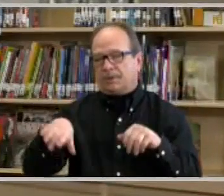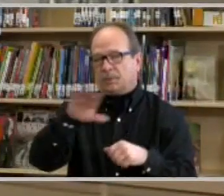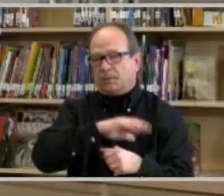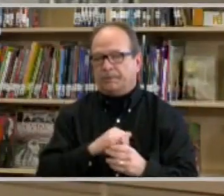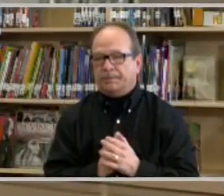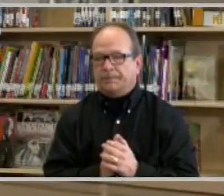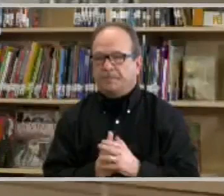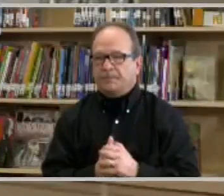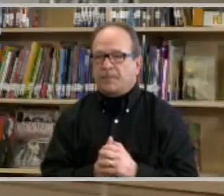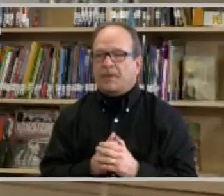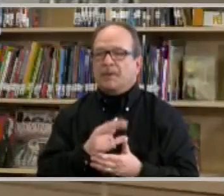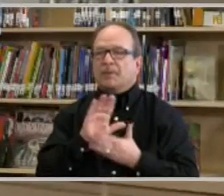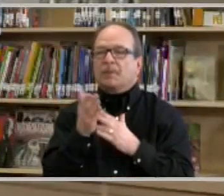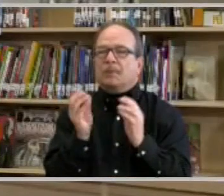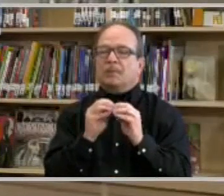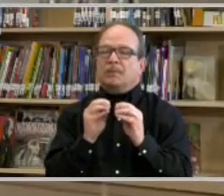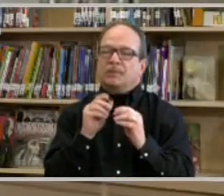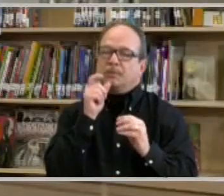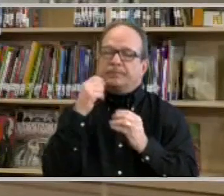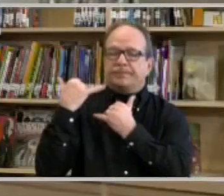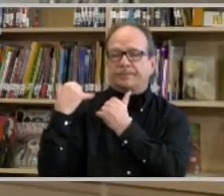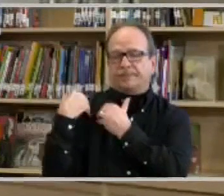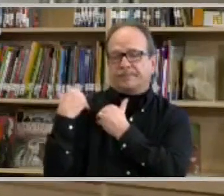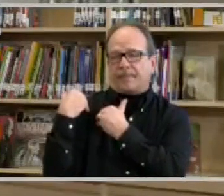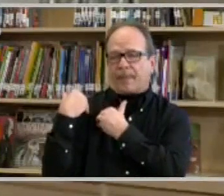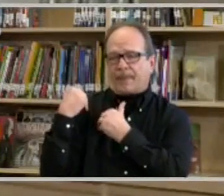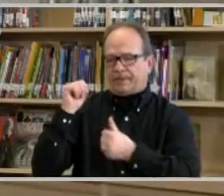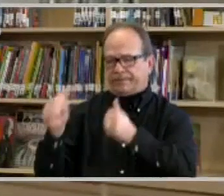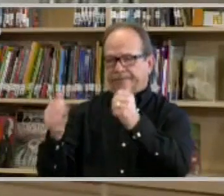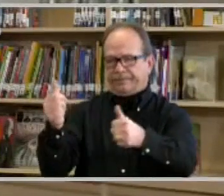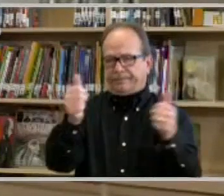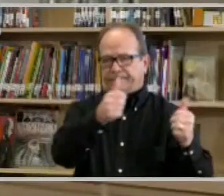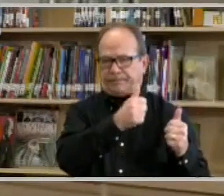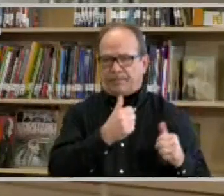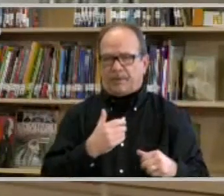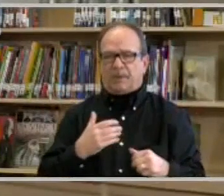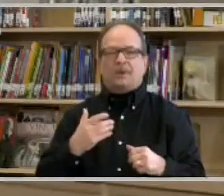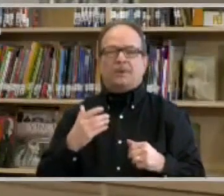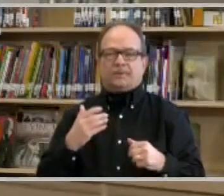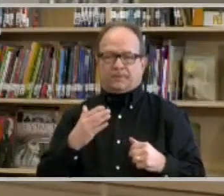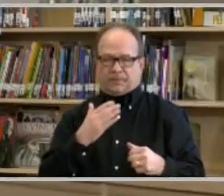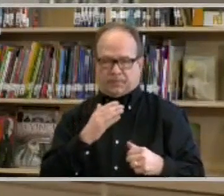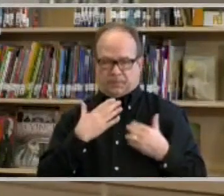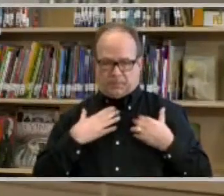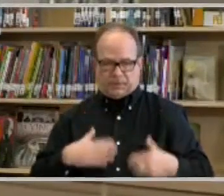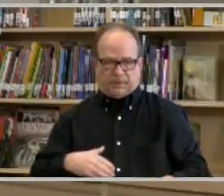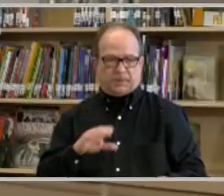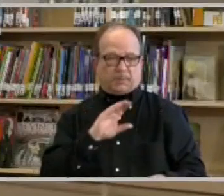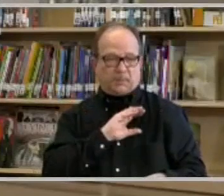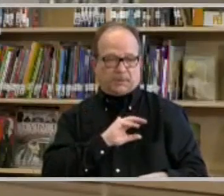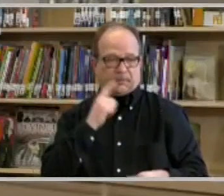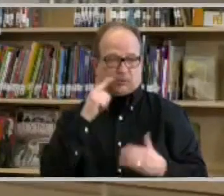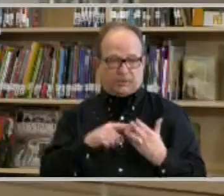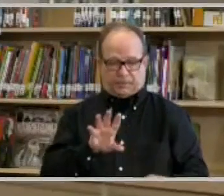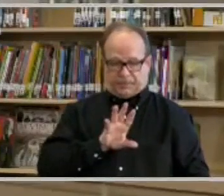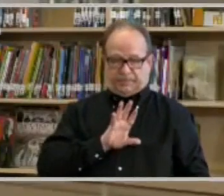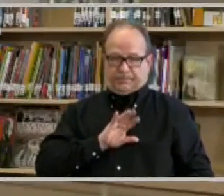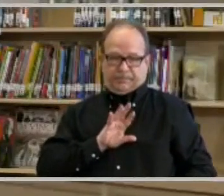NEIGHBORHOODS. WE'RE ALSO DOUBLING DOWN ON TRANSPARENCY AND ACCOUNTABILITY